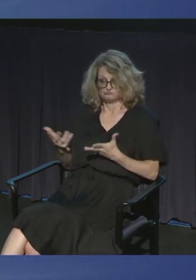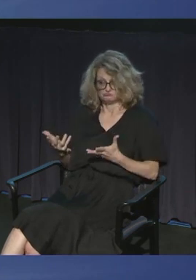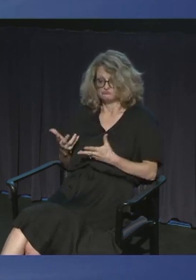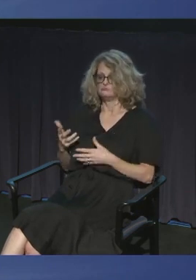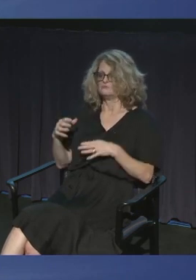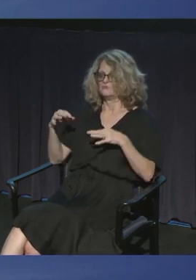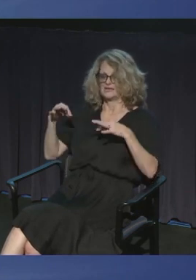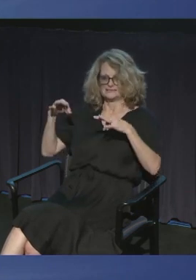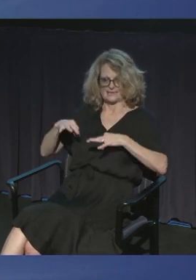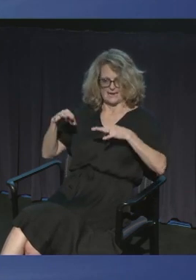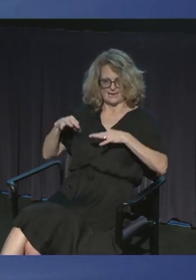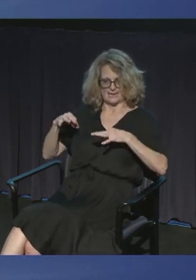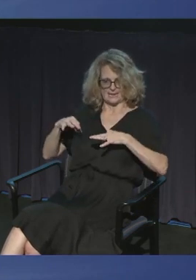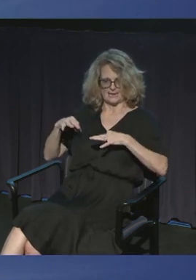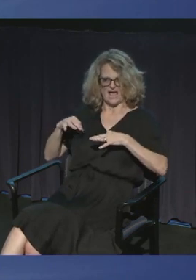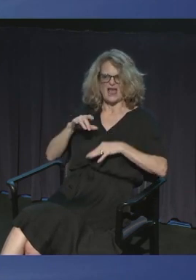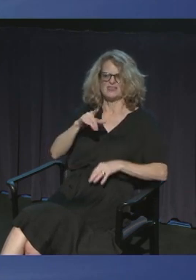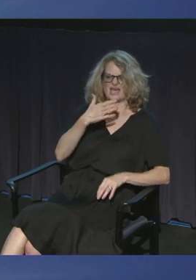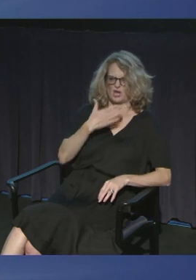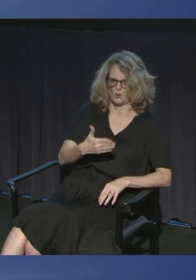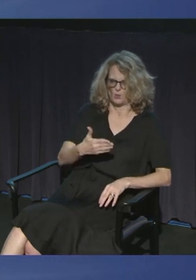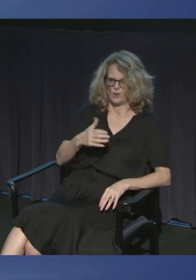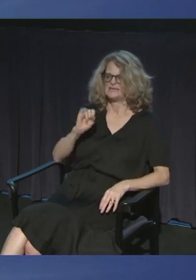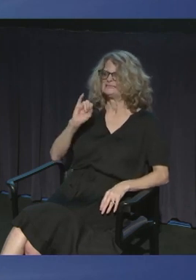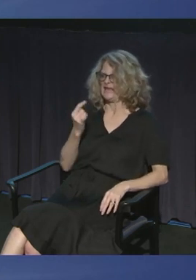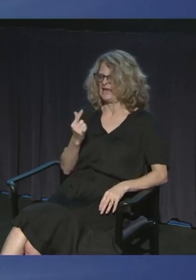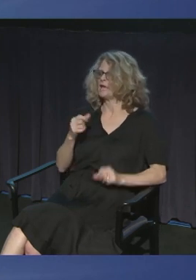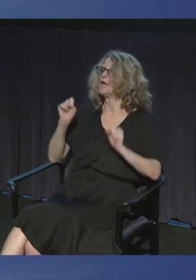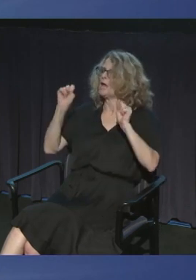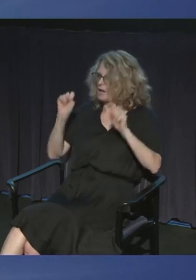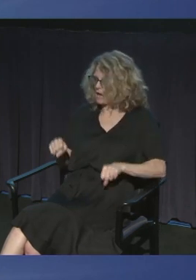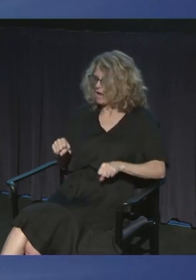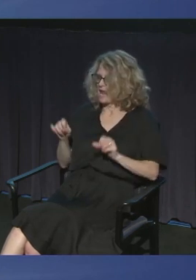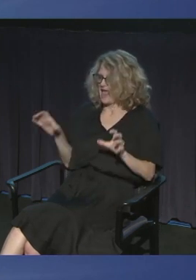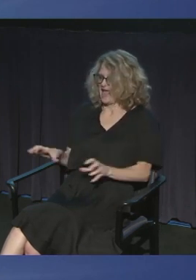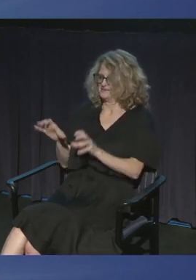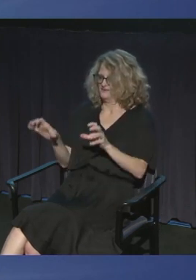ACTIVATE B CELLS; BUT THE POPULATION YOU PROBABLY DON'T